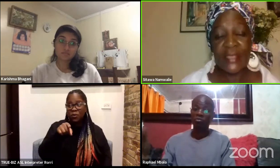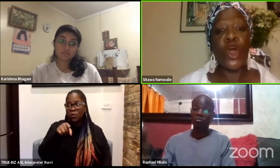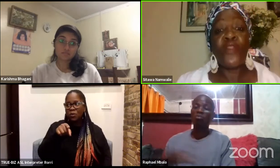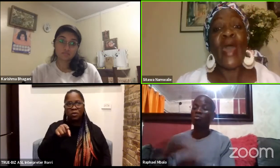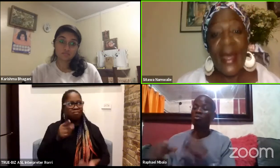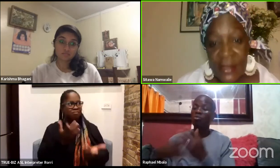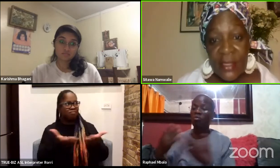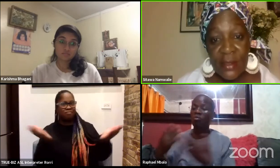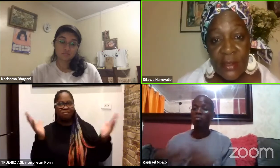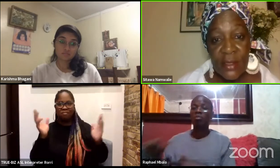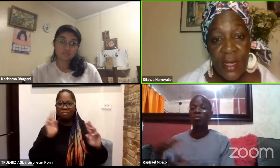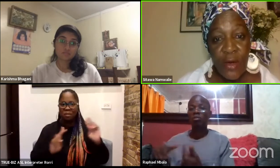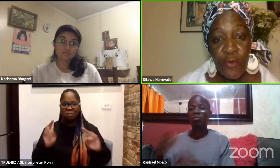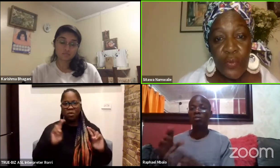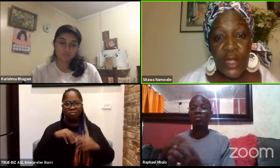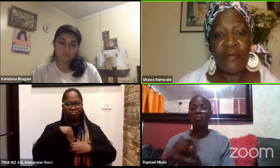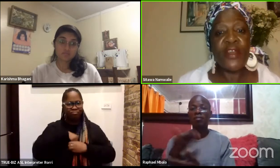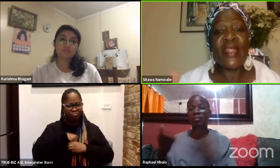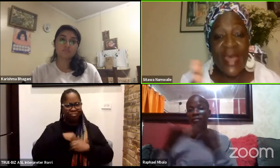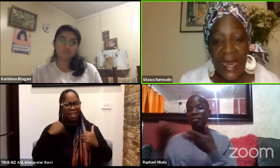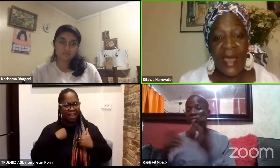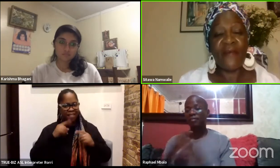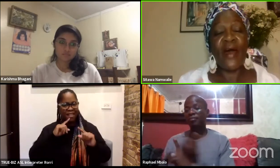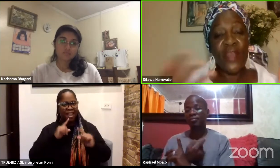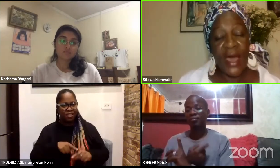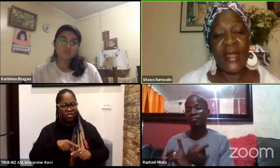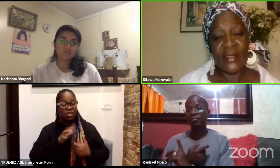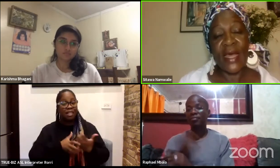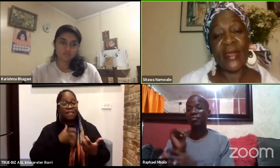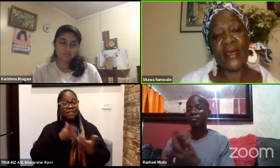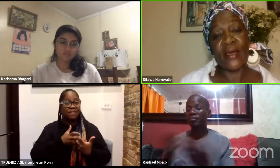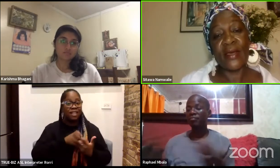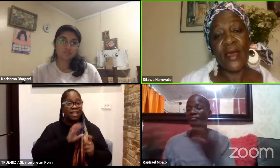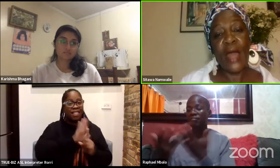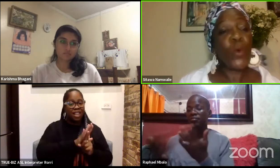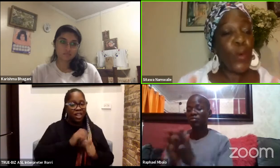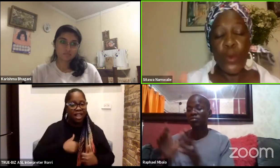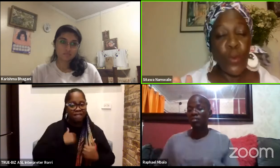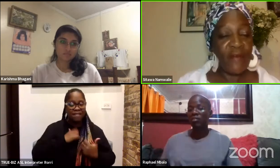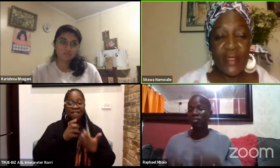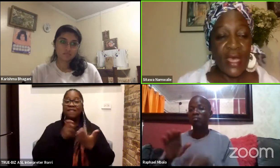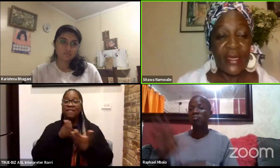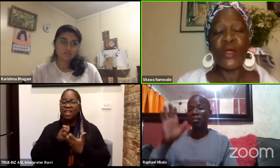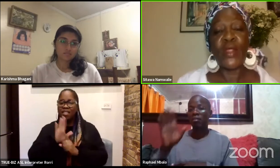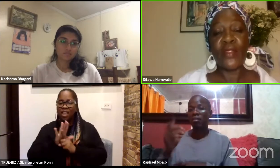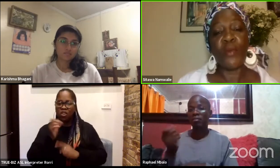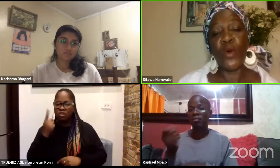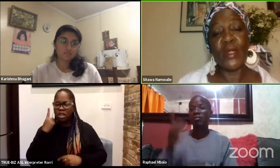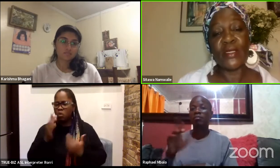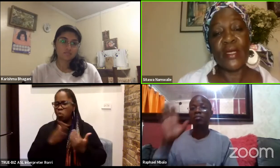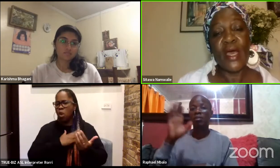has got the answers that fit their life and their understanding and whatever they're dealing with at the moment.